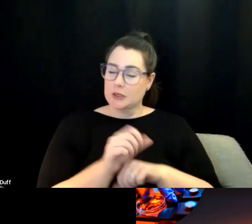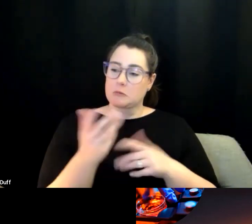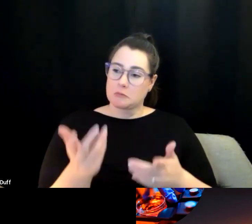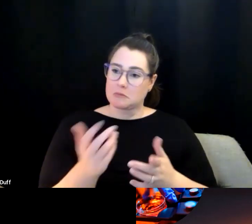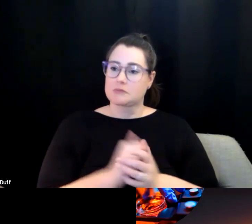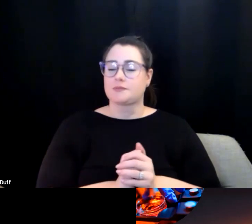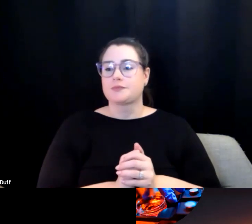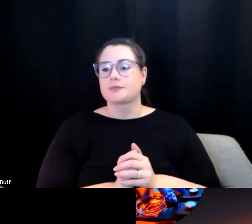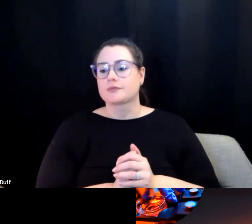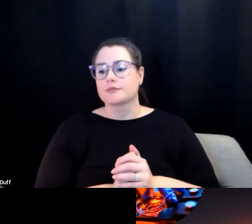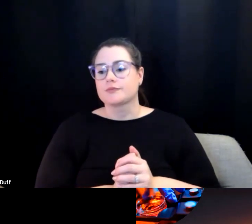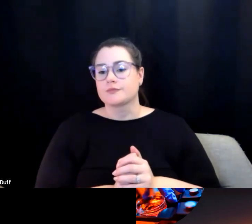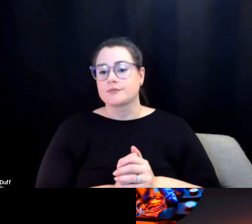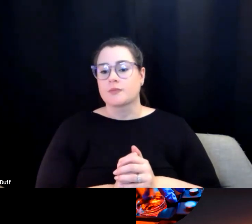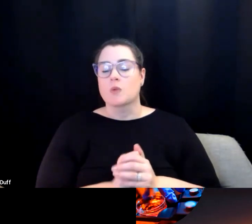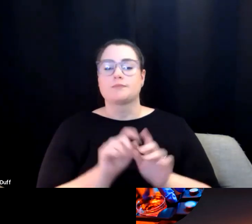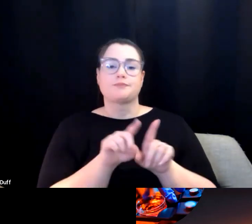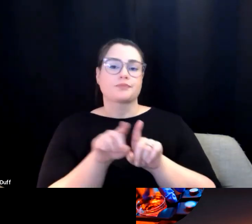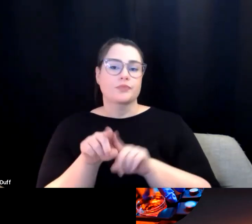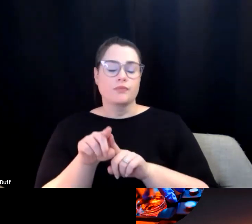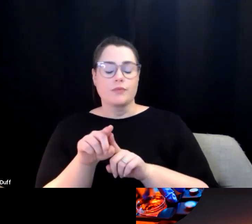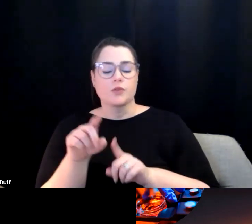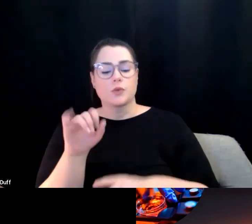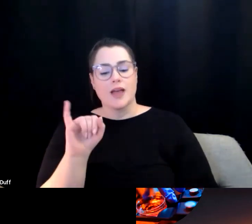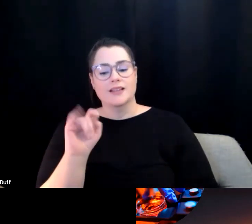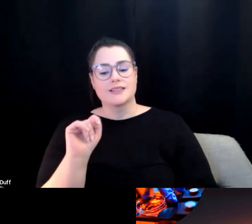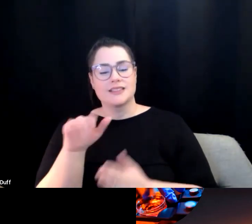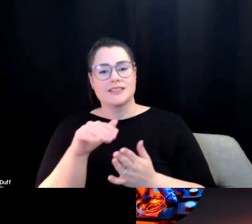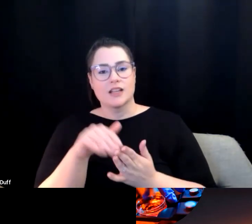So just as a caveat at IT Help Central, we cannot tell you to just ignore the warning